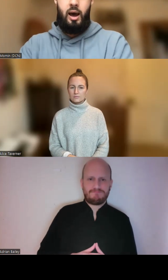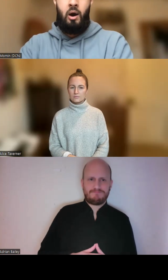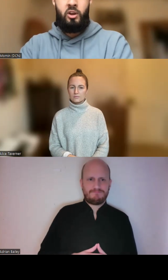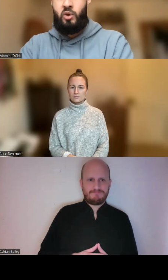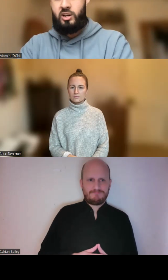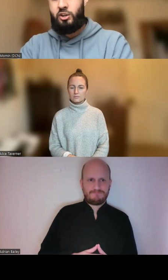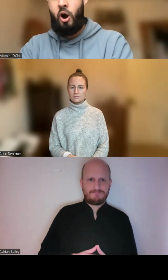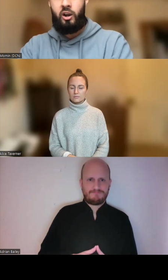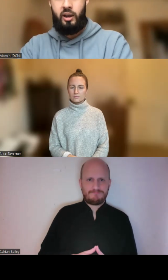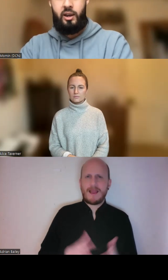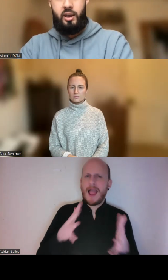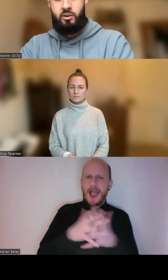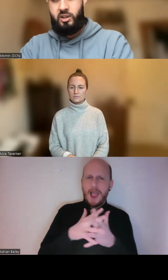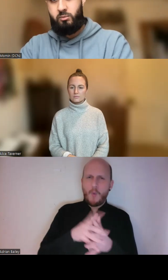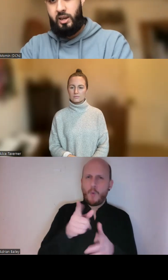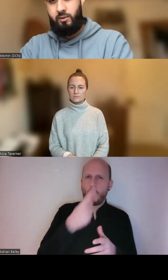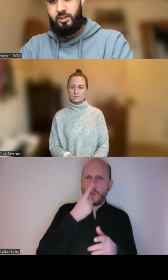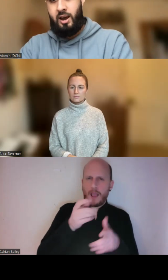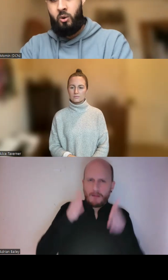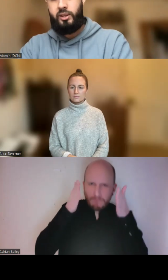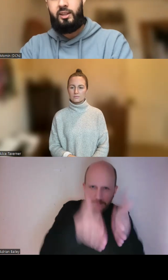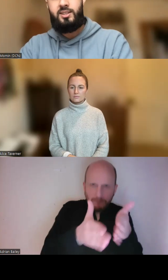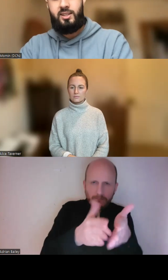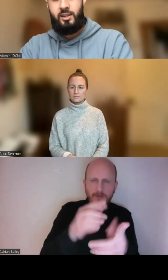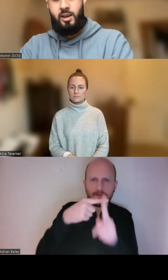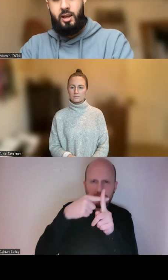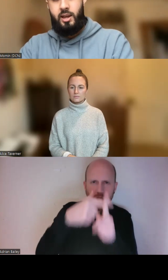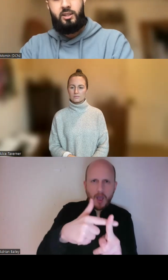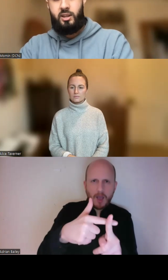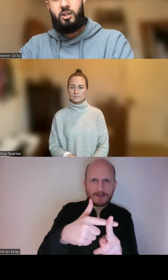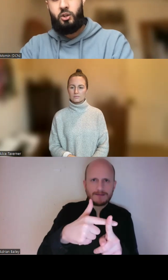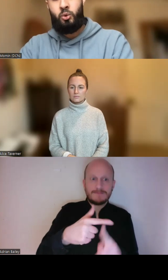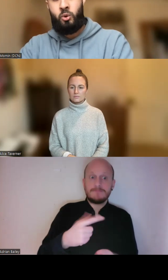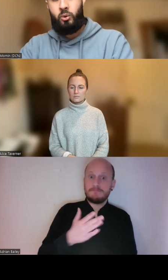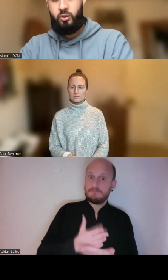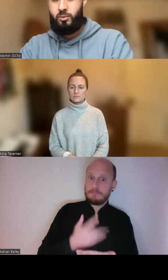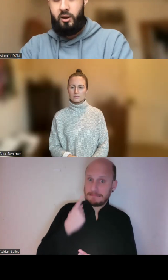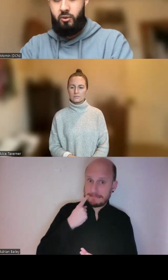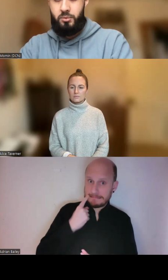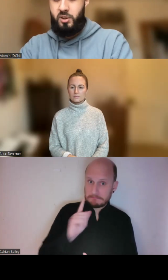How can you actually target interests and behaviors and how easy is it to do so in those platforms?